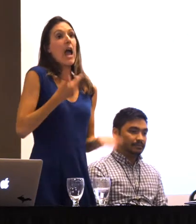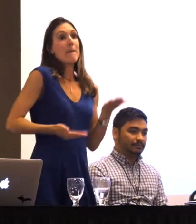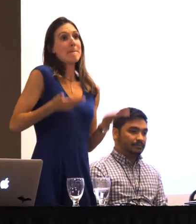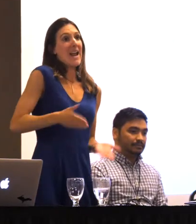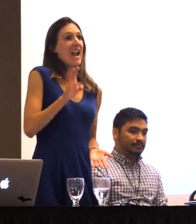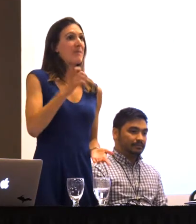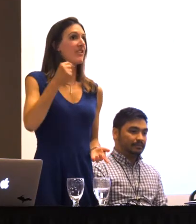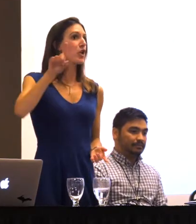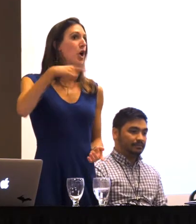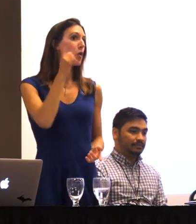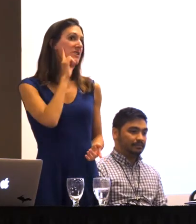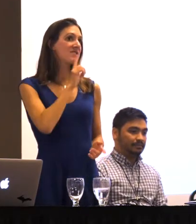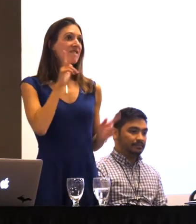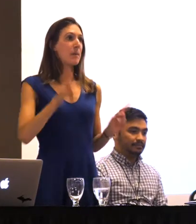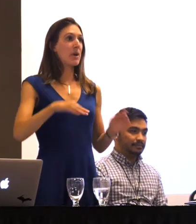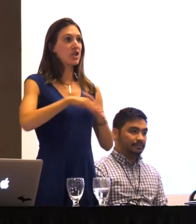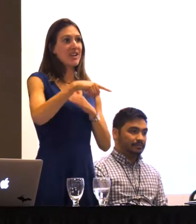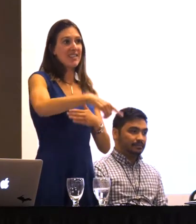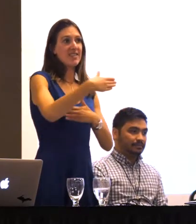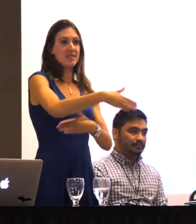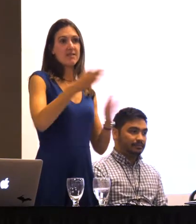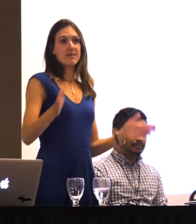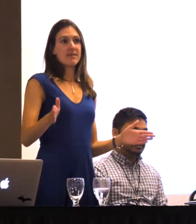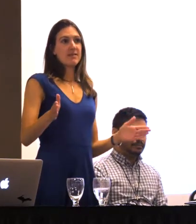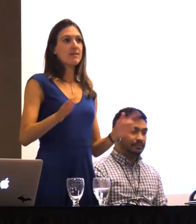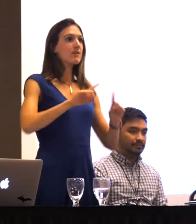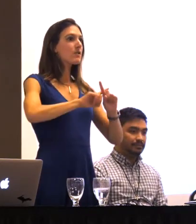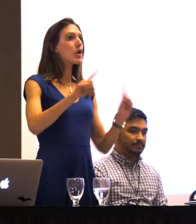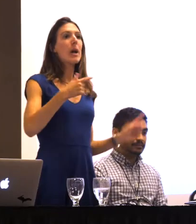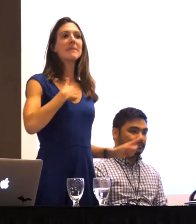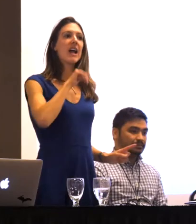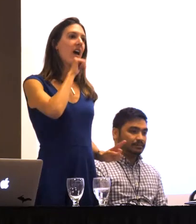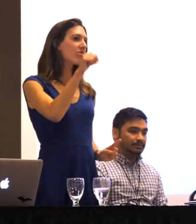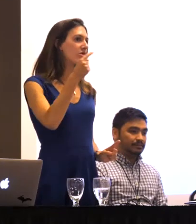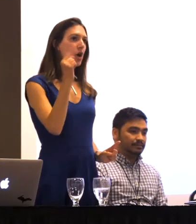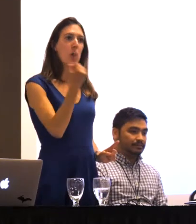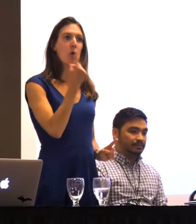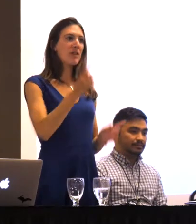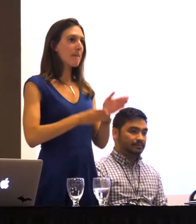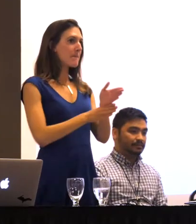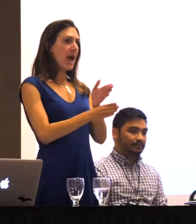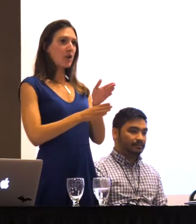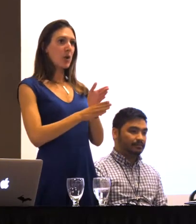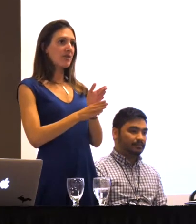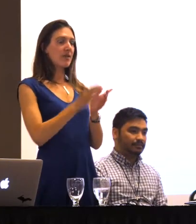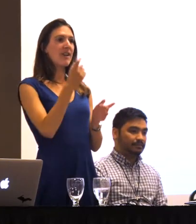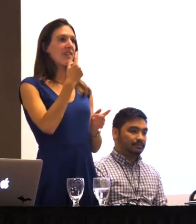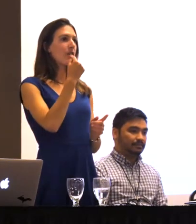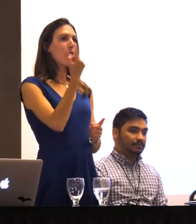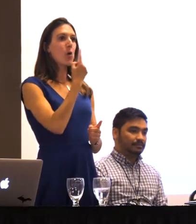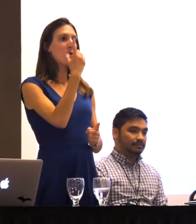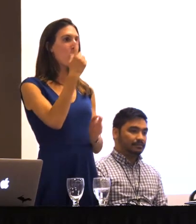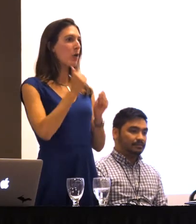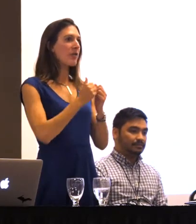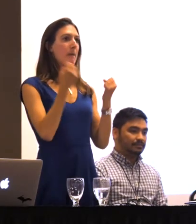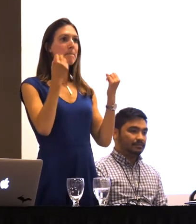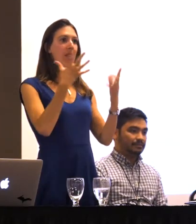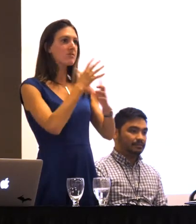I may be the only Deaf person here in this room tonight, however, I'm not the only minority presenting;